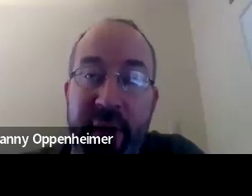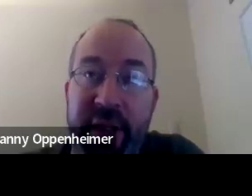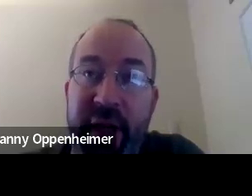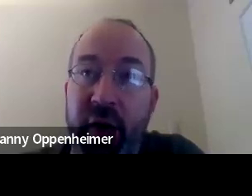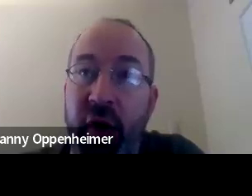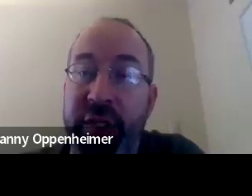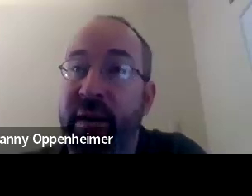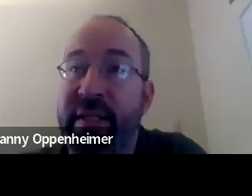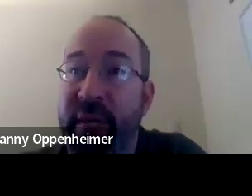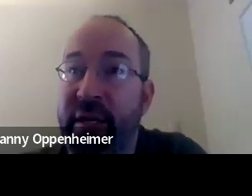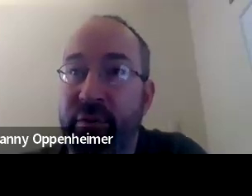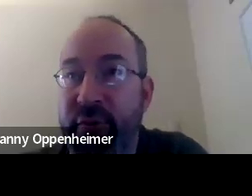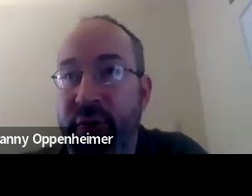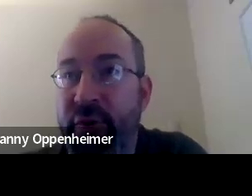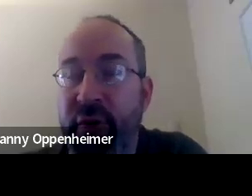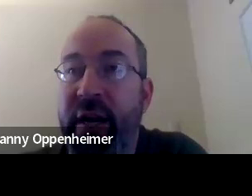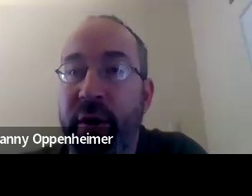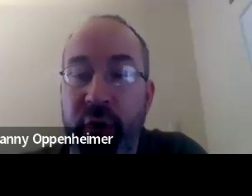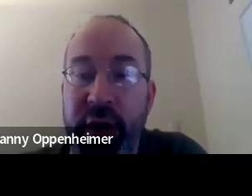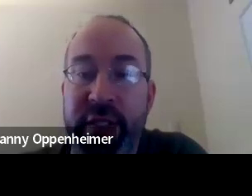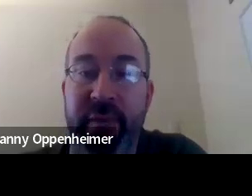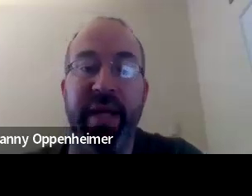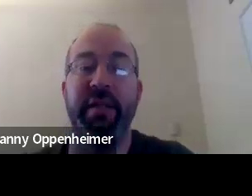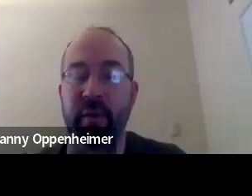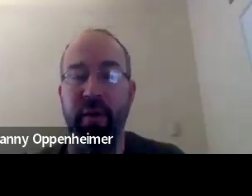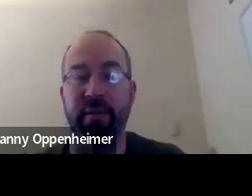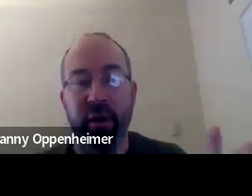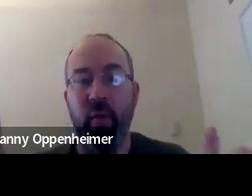So we tried in one study to decouple